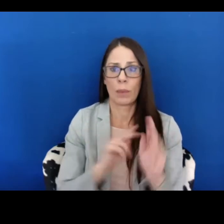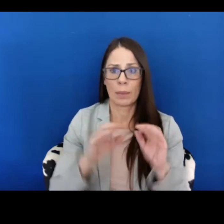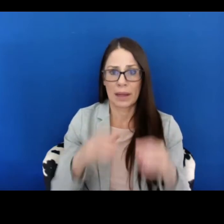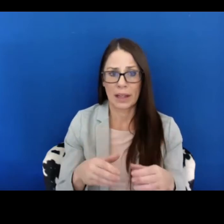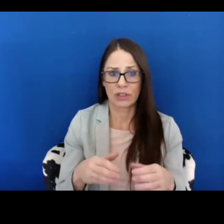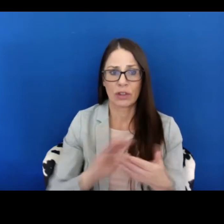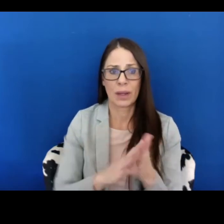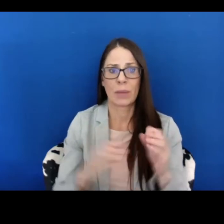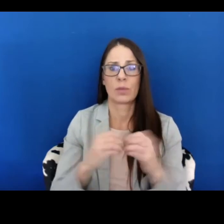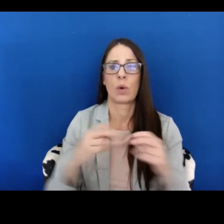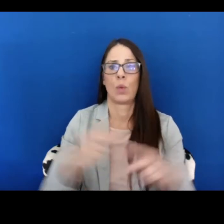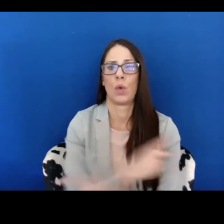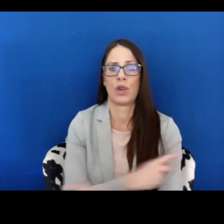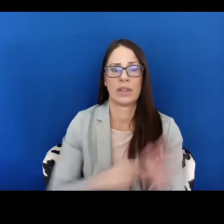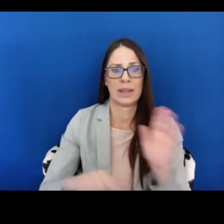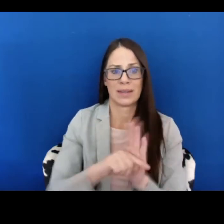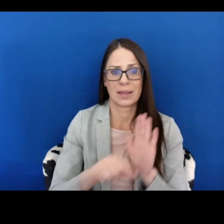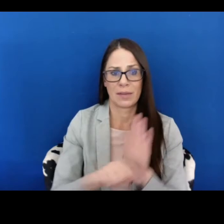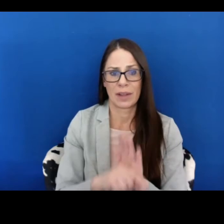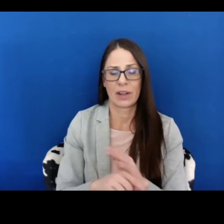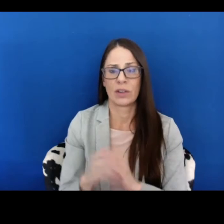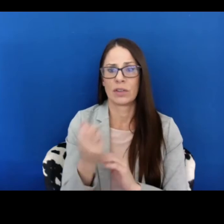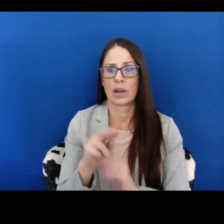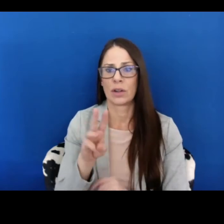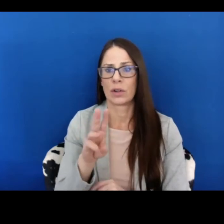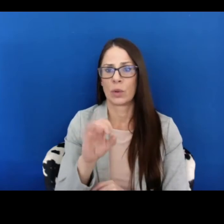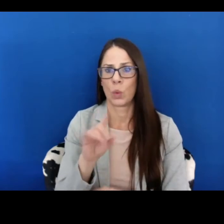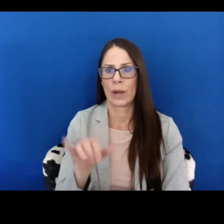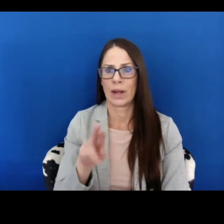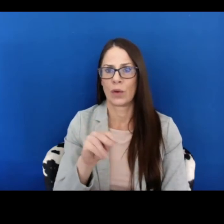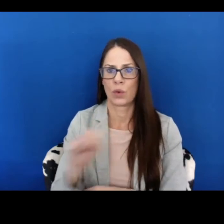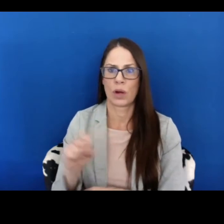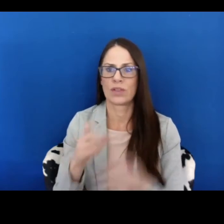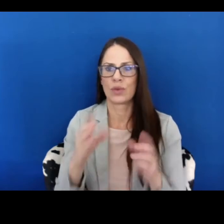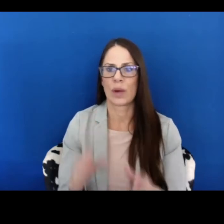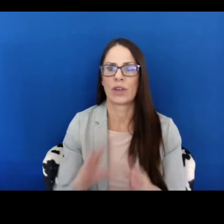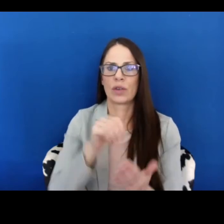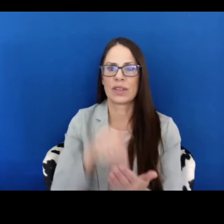15:24:33 Dr. Wendy Ross, the director of the Center for Autism and neuro diversity at Jefferson